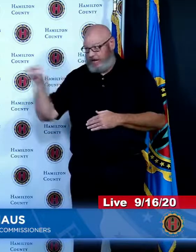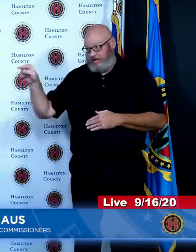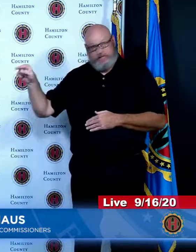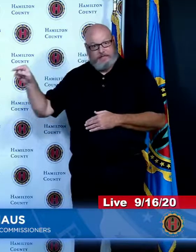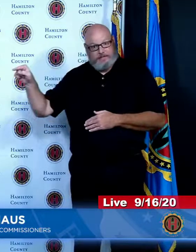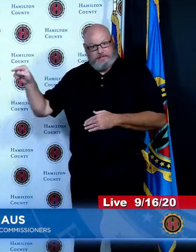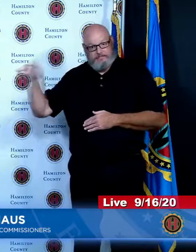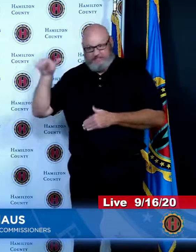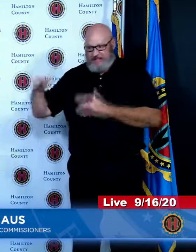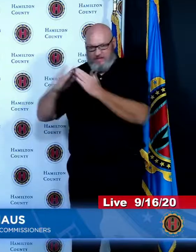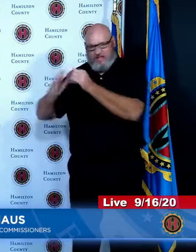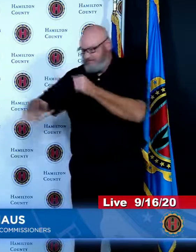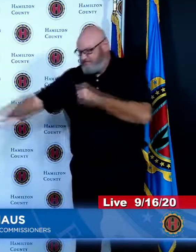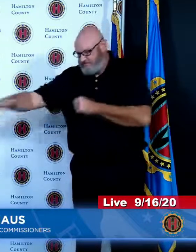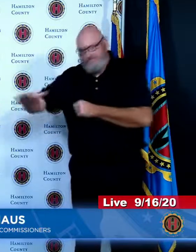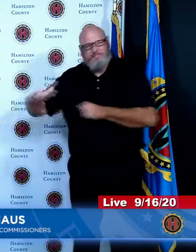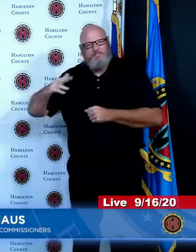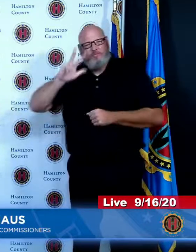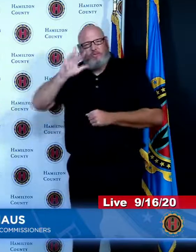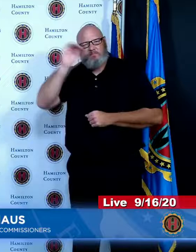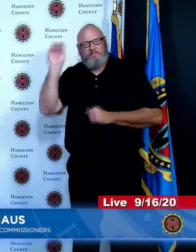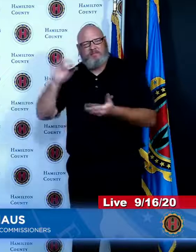happening in the county and especially in the city